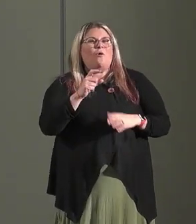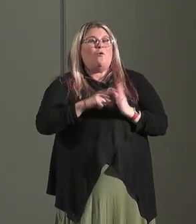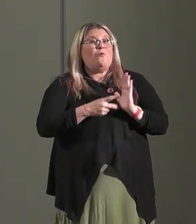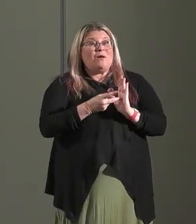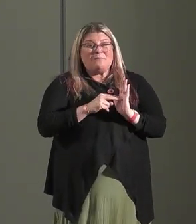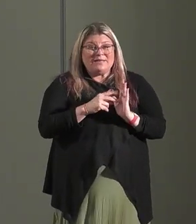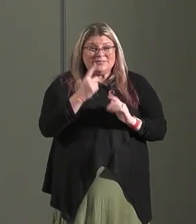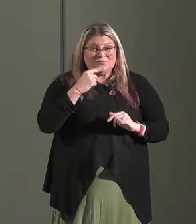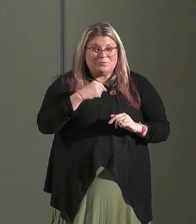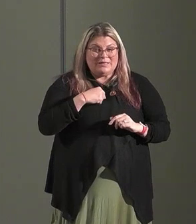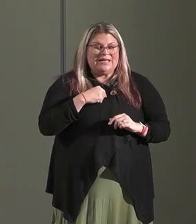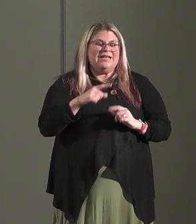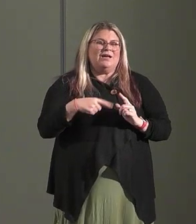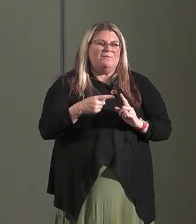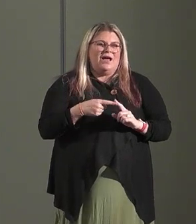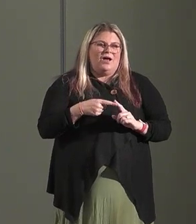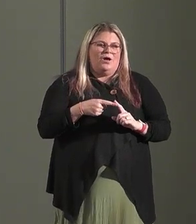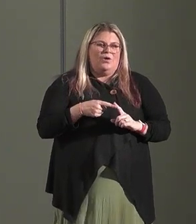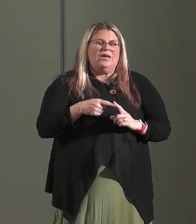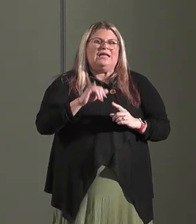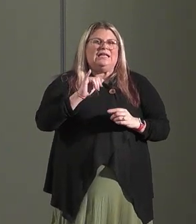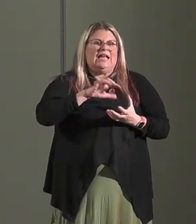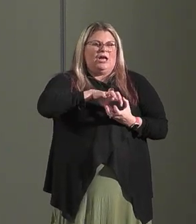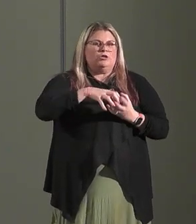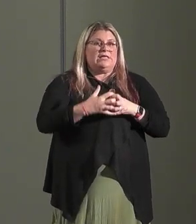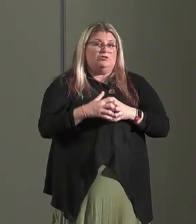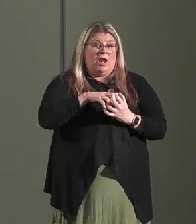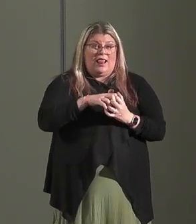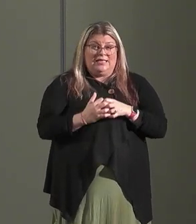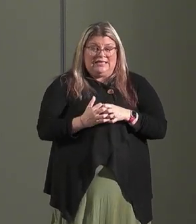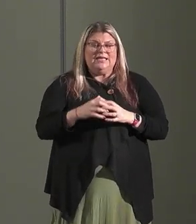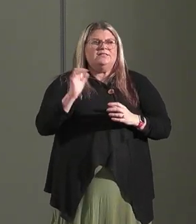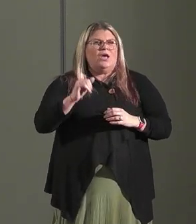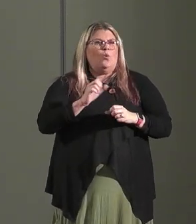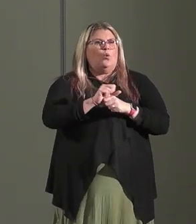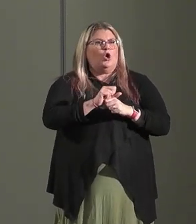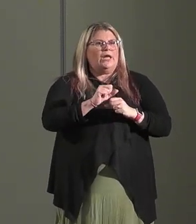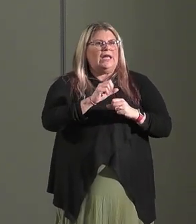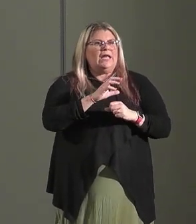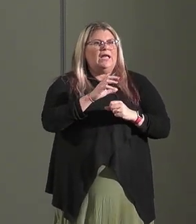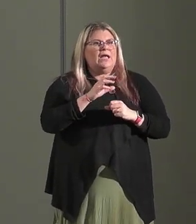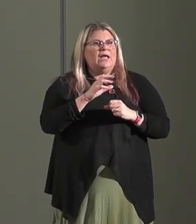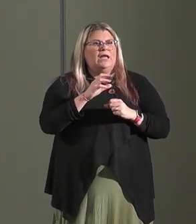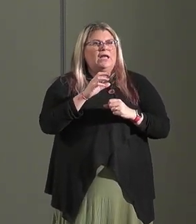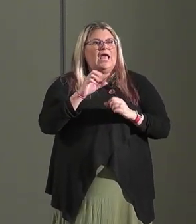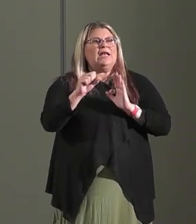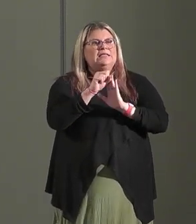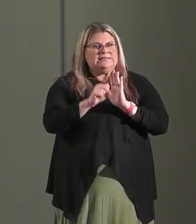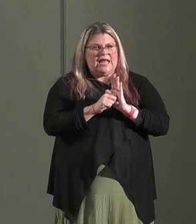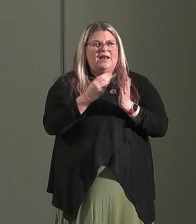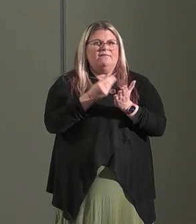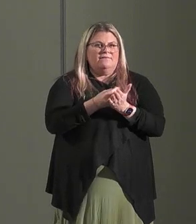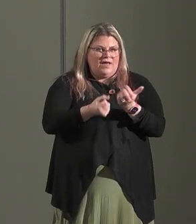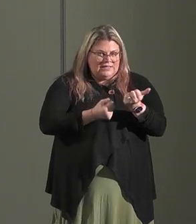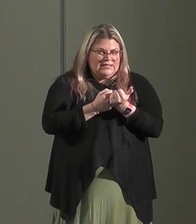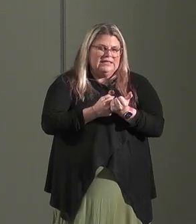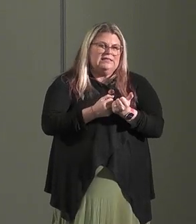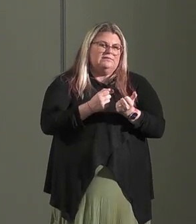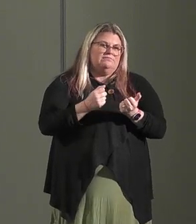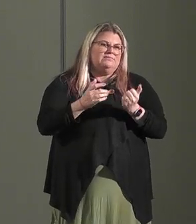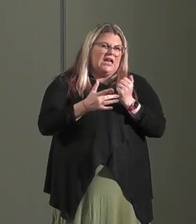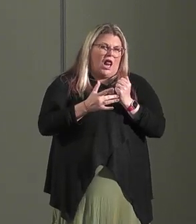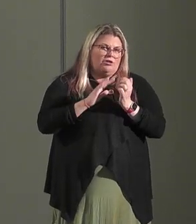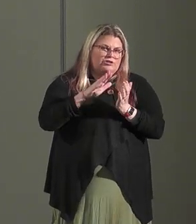about the intersectionality, is you know working at a state funded assistive technology center,